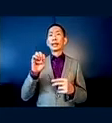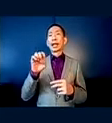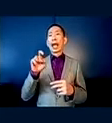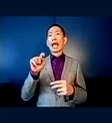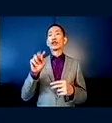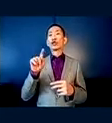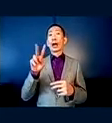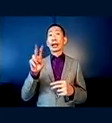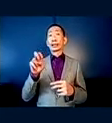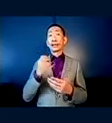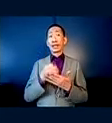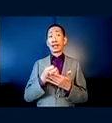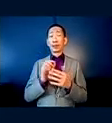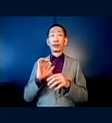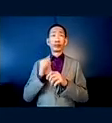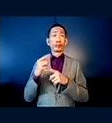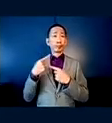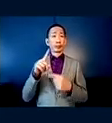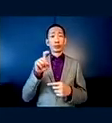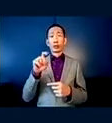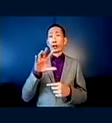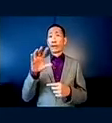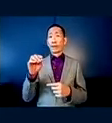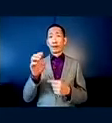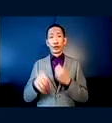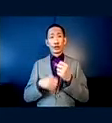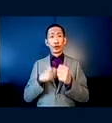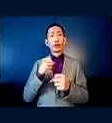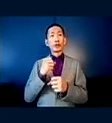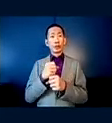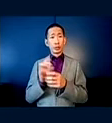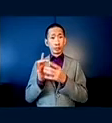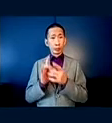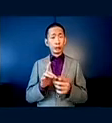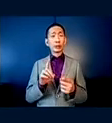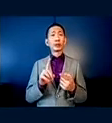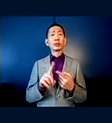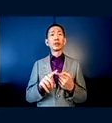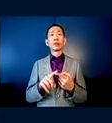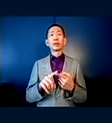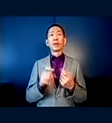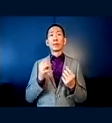REGION, IS AN EXTRACTIVE ECONOMY THAT'S BEEN BASED FOR THE PAST